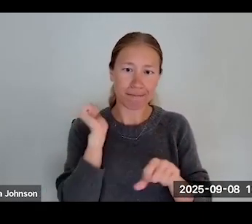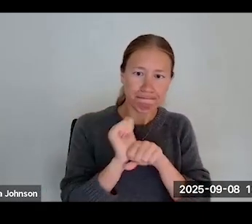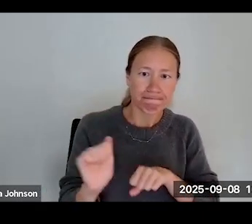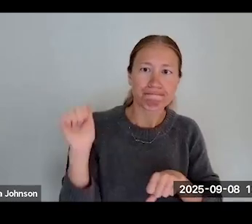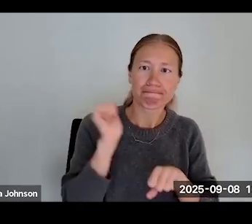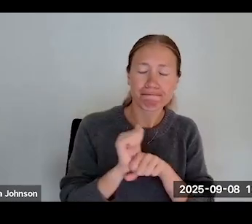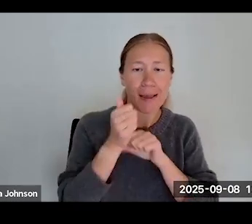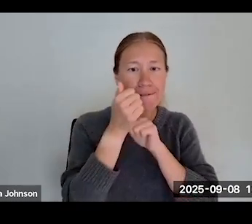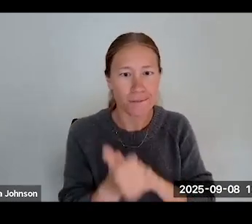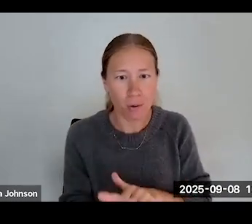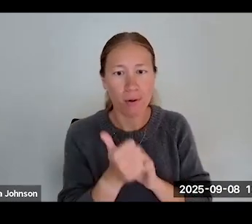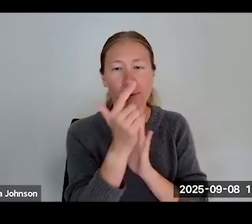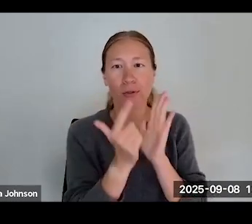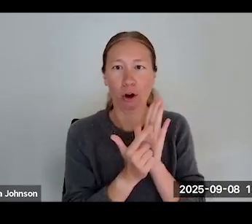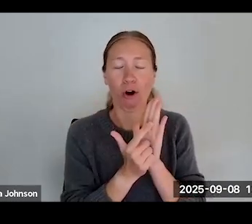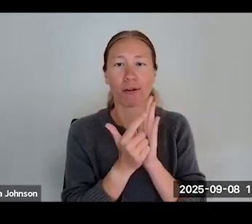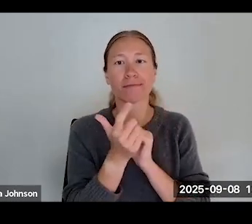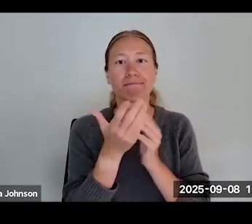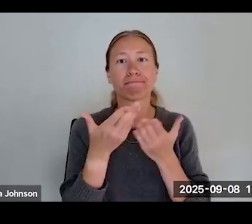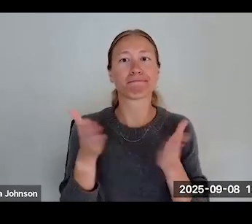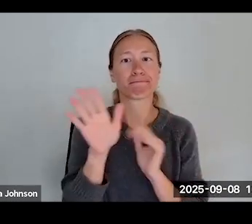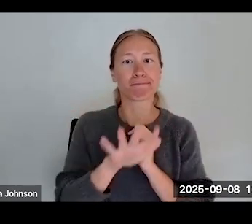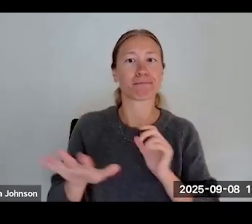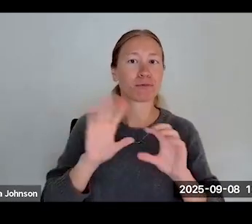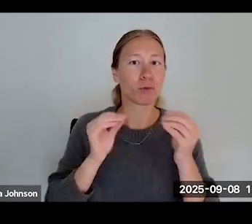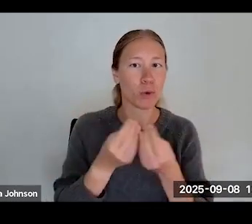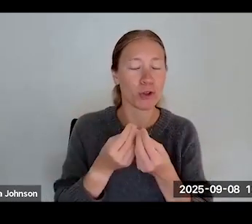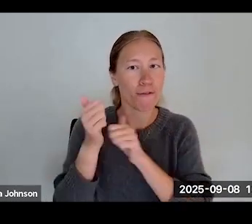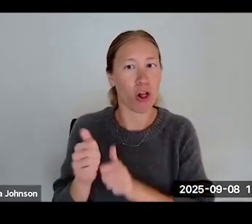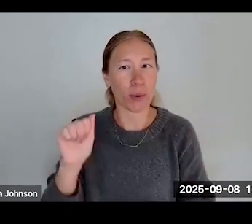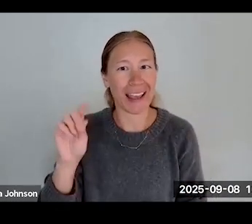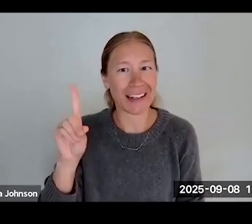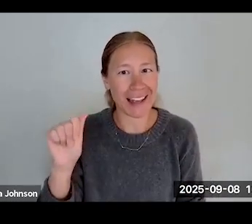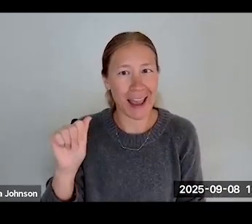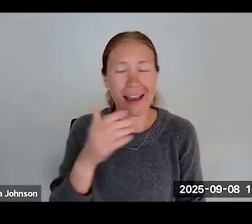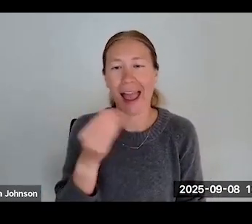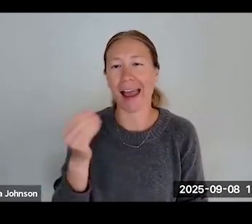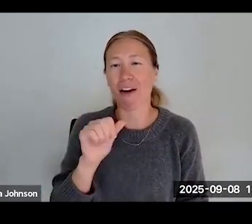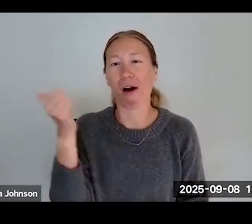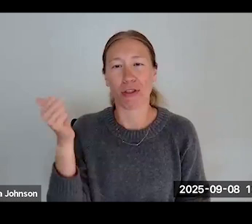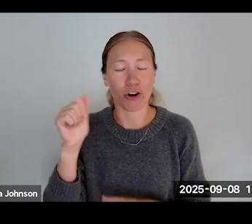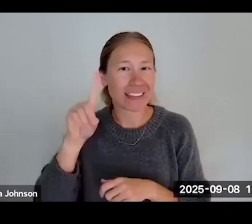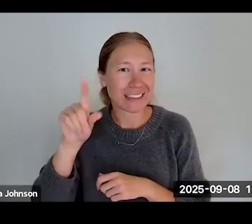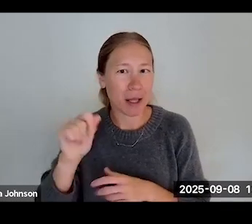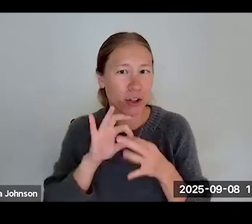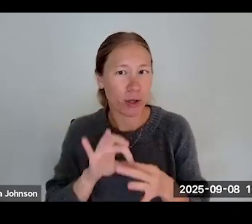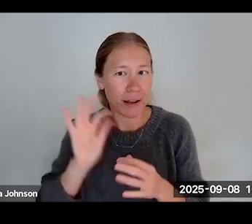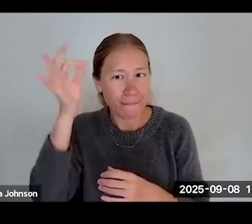and compliance across the organization with the ADA and disability-related federal and state laws.